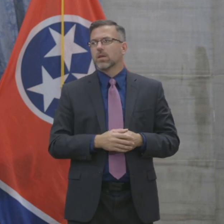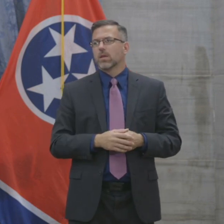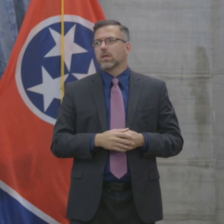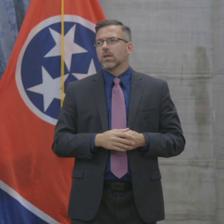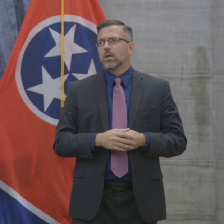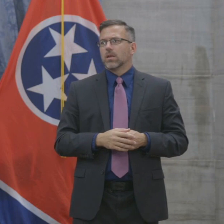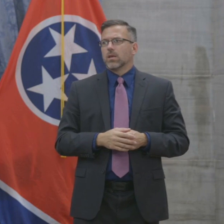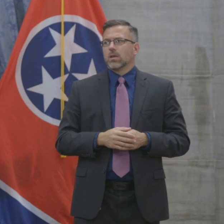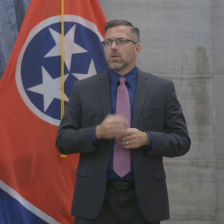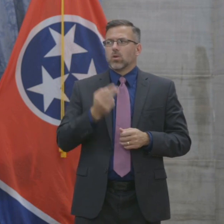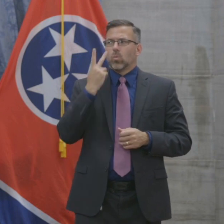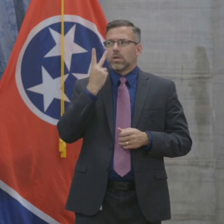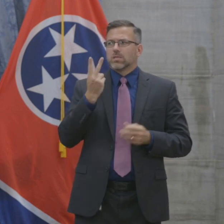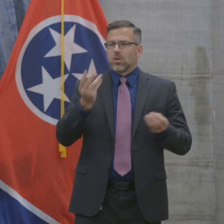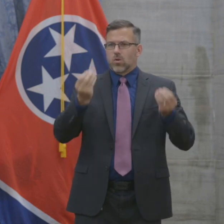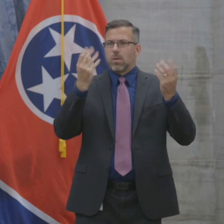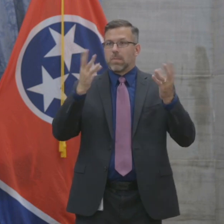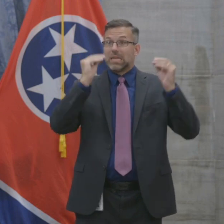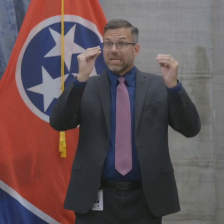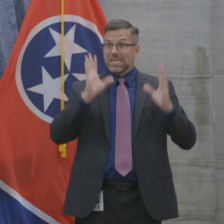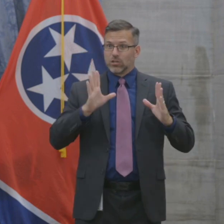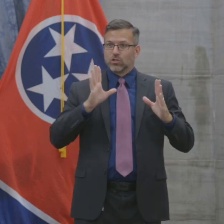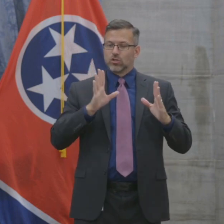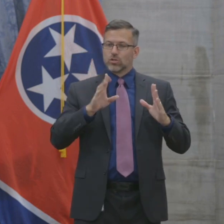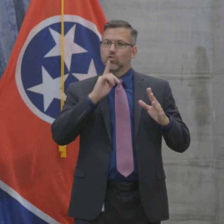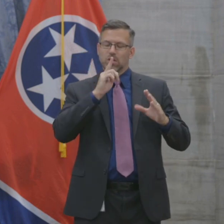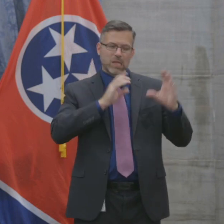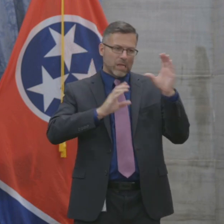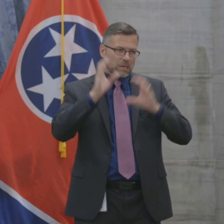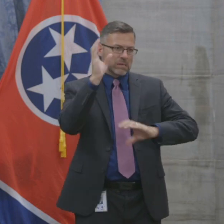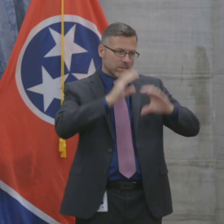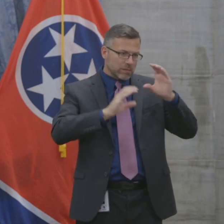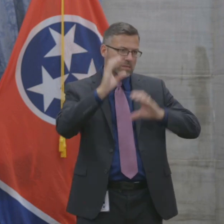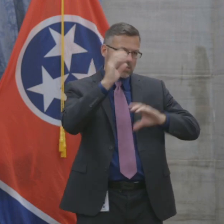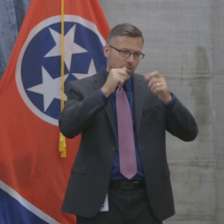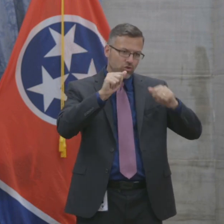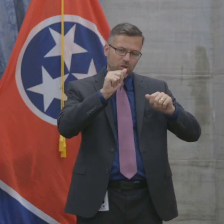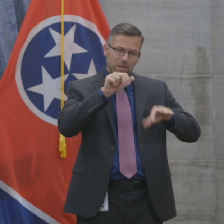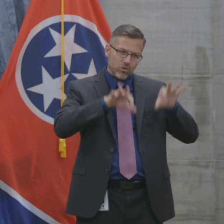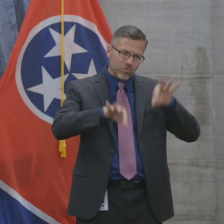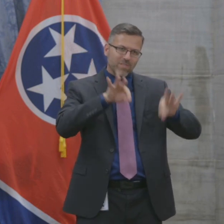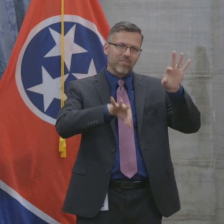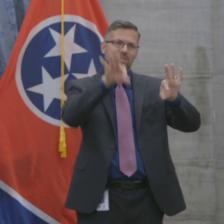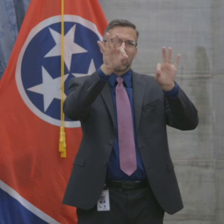watching and helping my child learn. So our expectation is parents have access in whatever way is appropriate for them